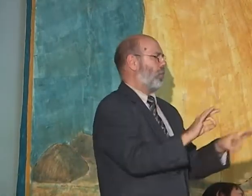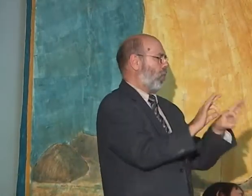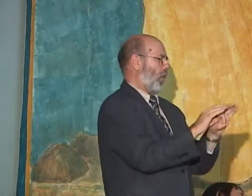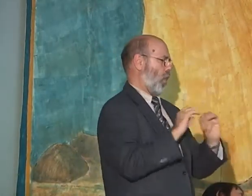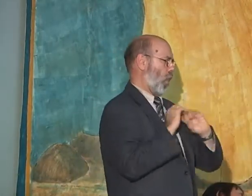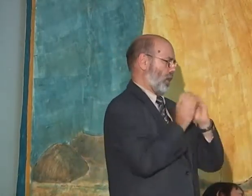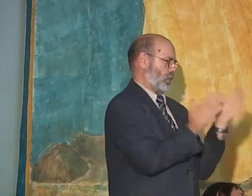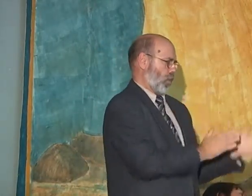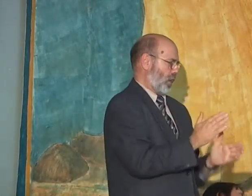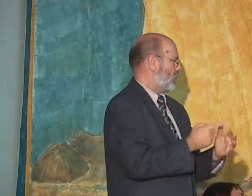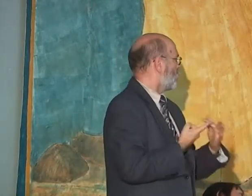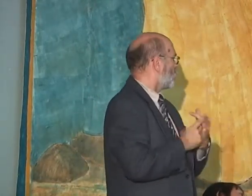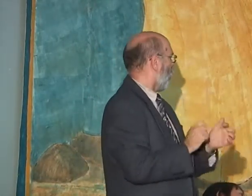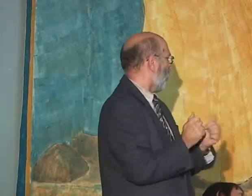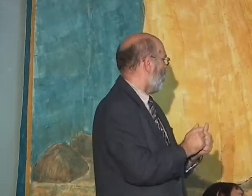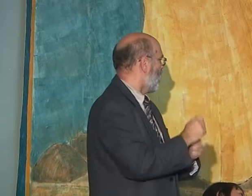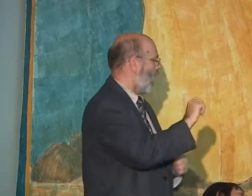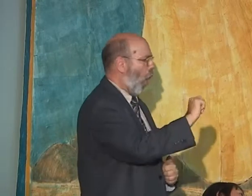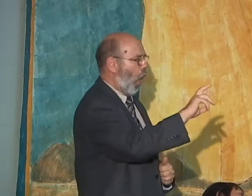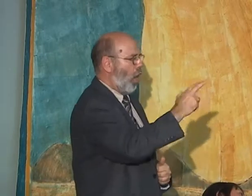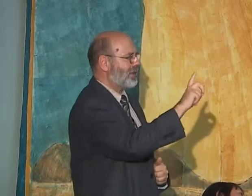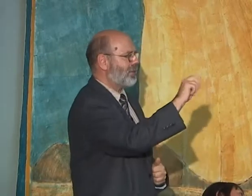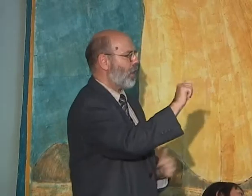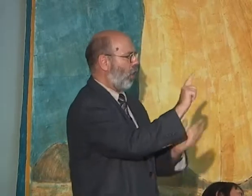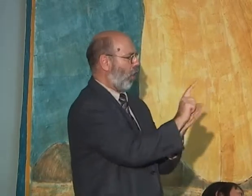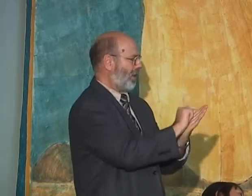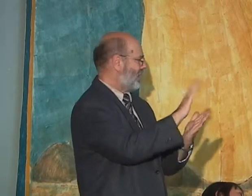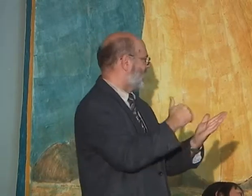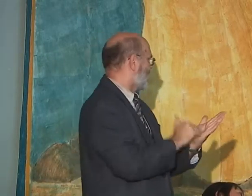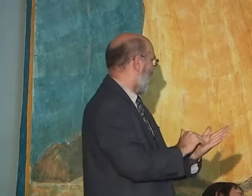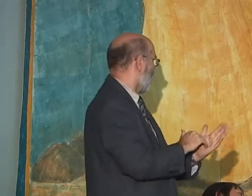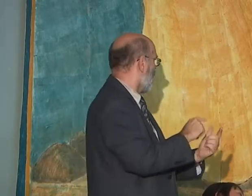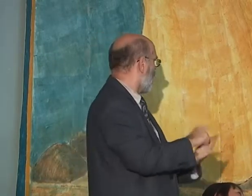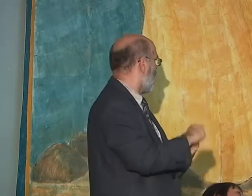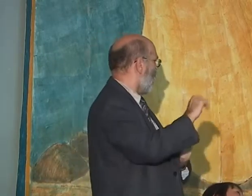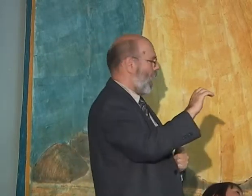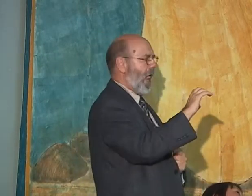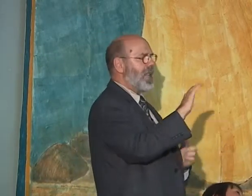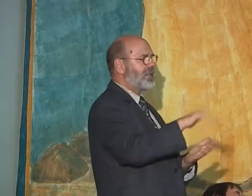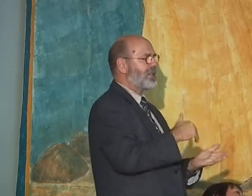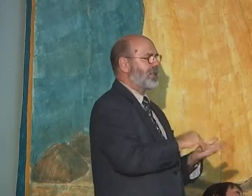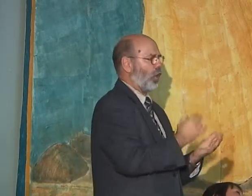Also, we'd like to recognize six important organizations that sponsored this,